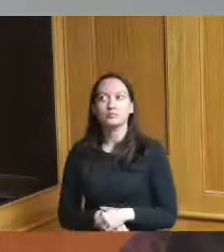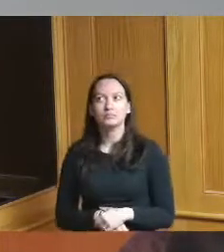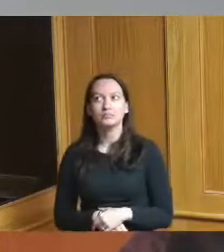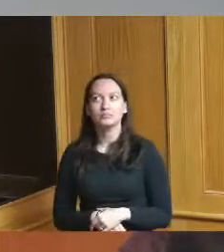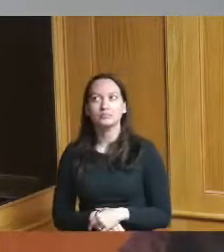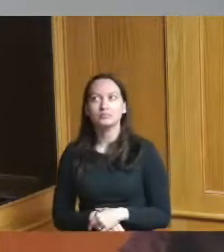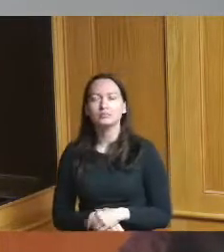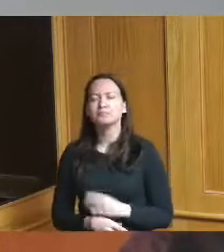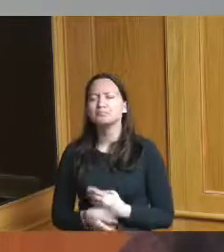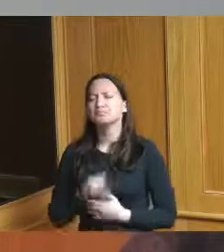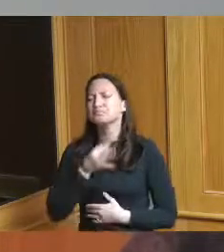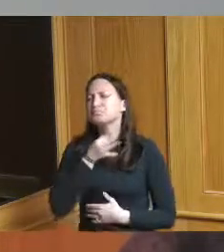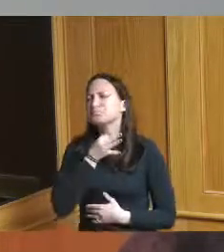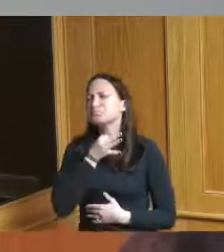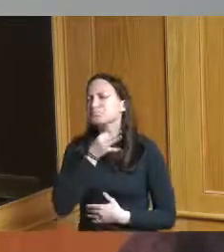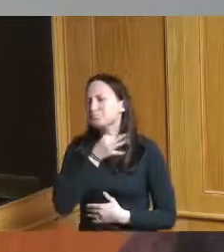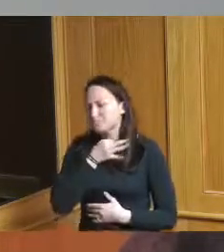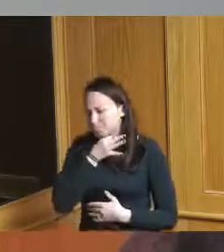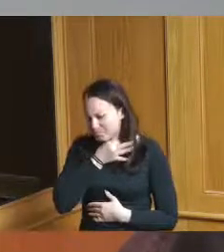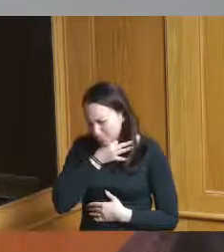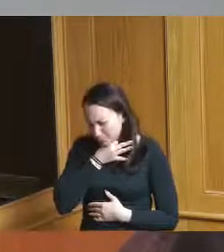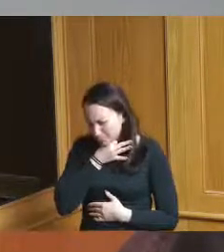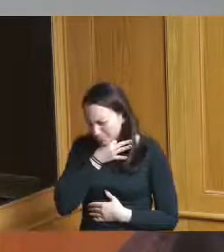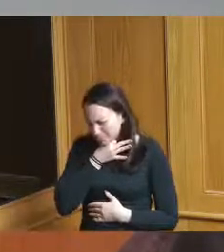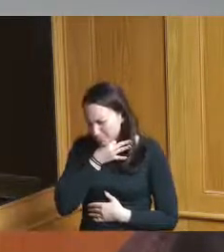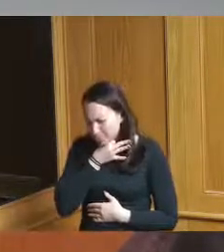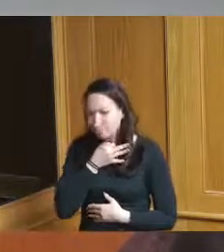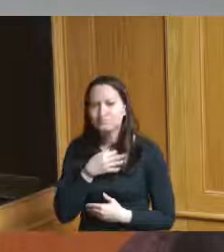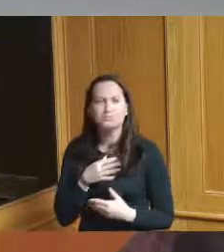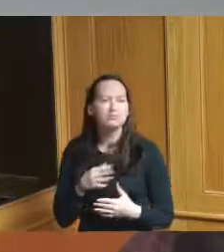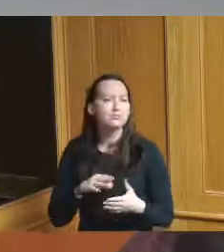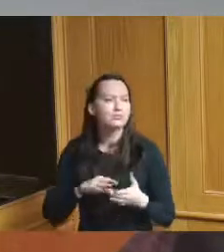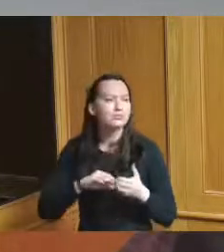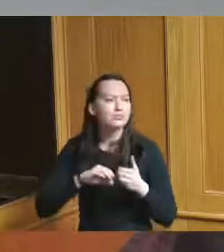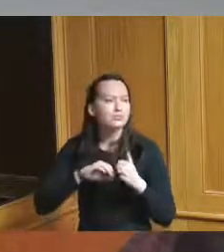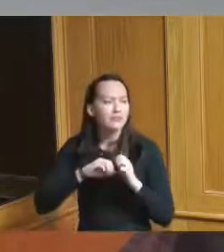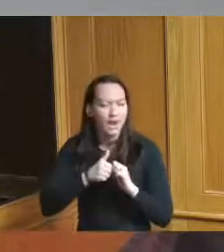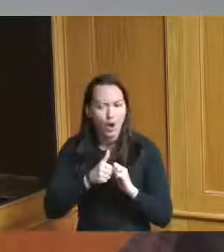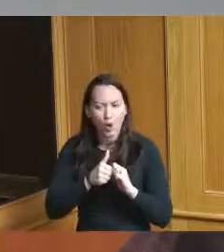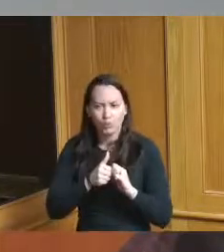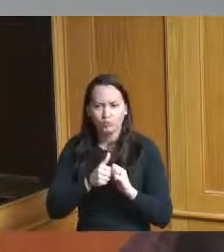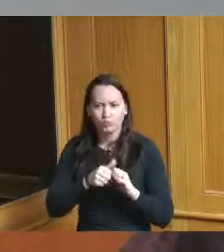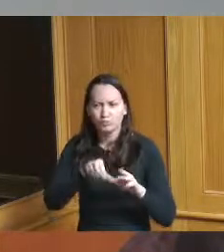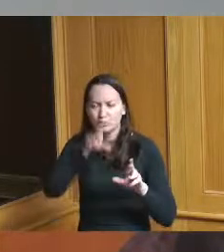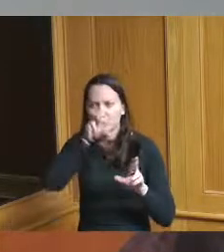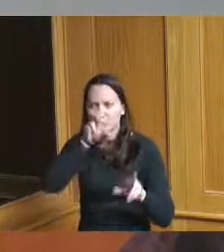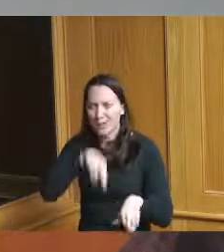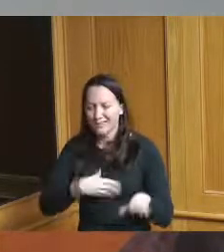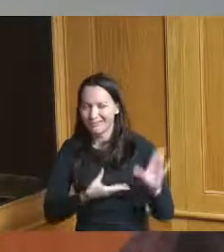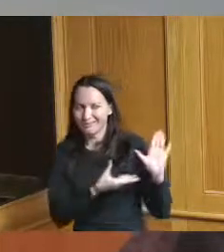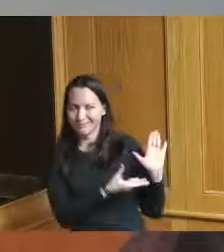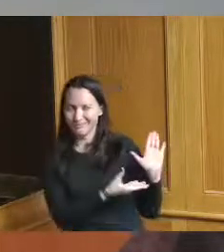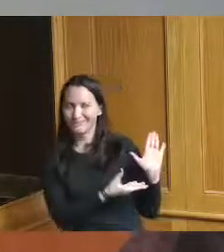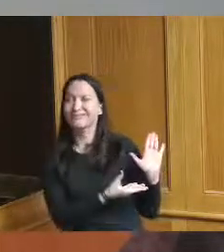I wonder what you think about how any of these responses would be different